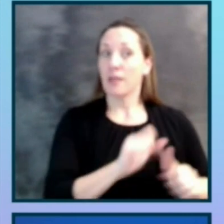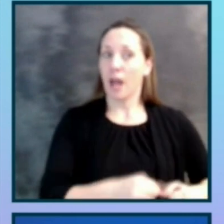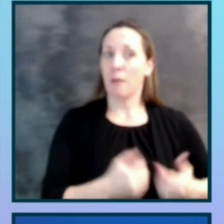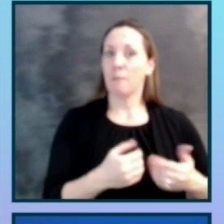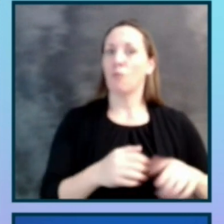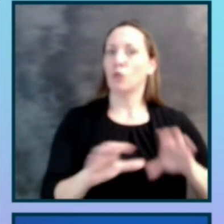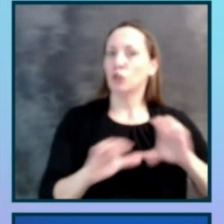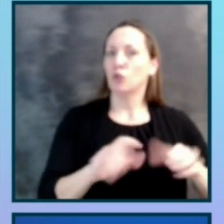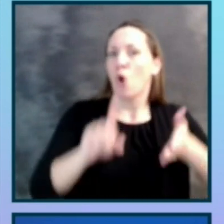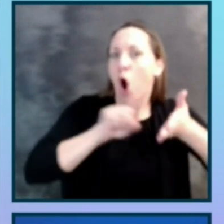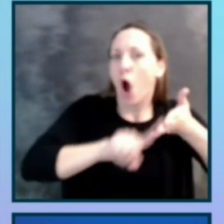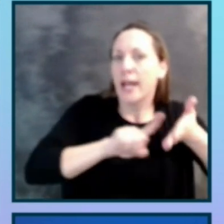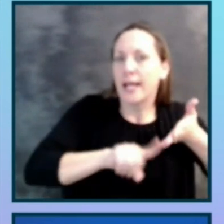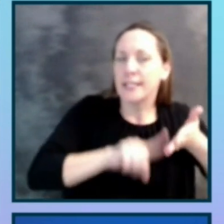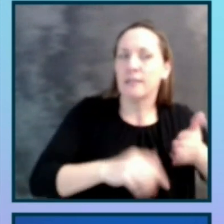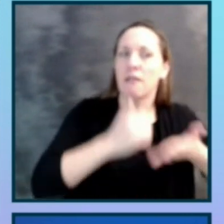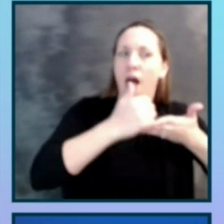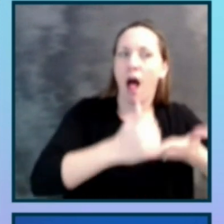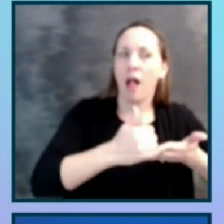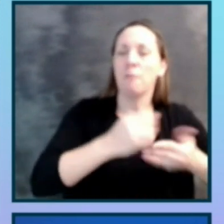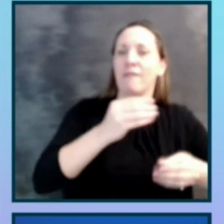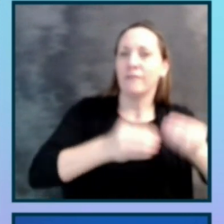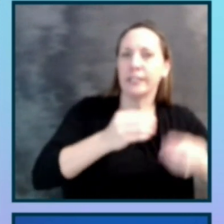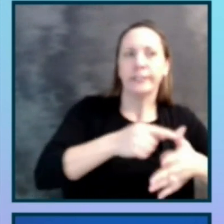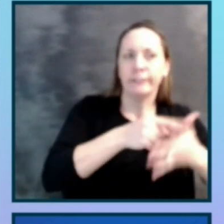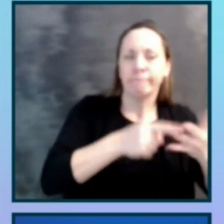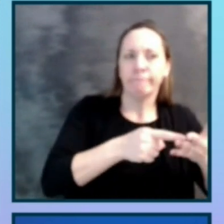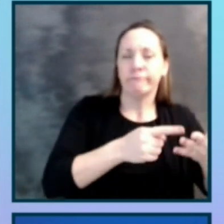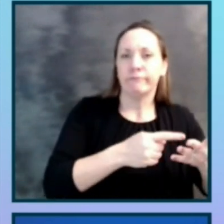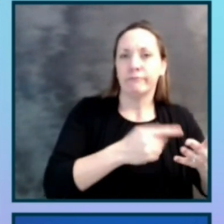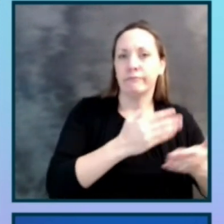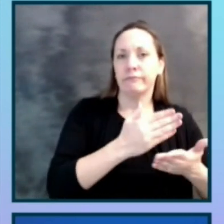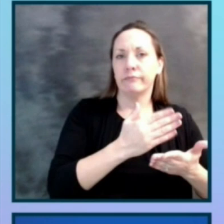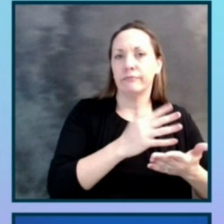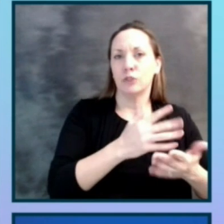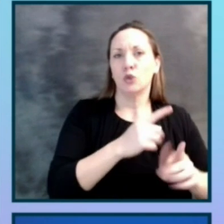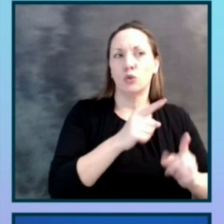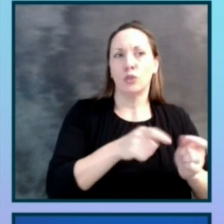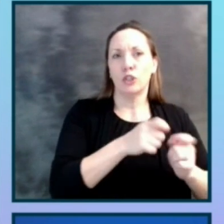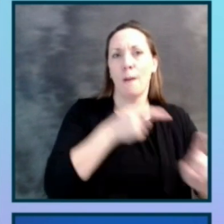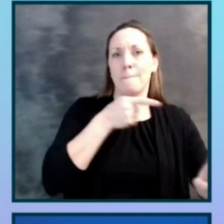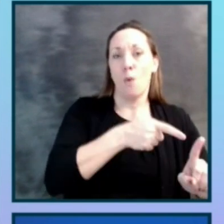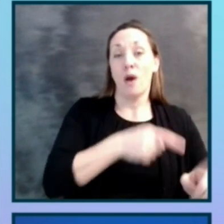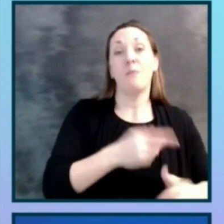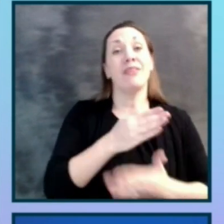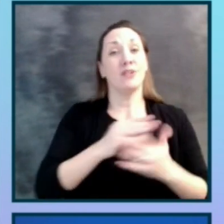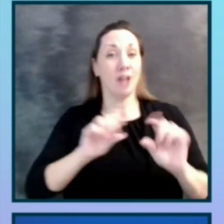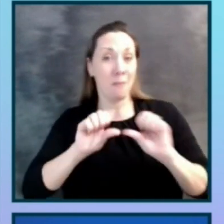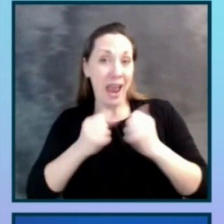with remediation to one degree or another. And there are agencies whose sales people will claim